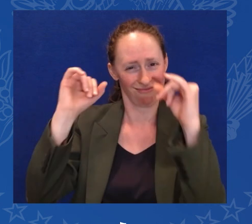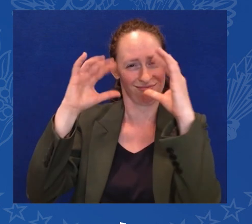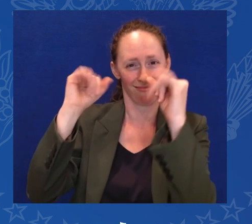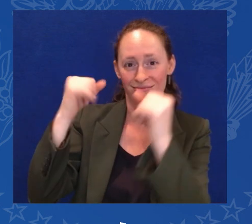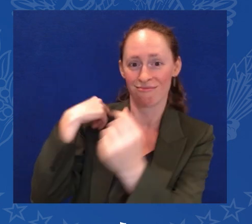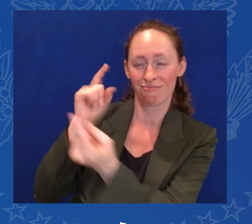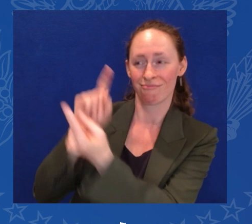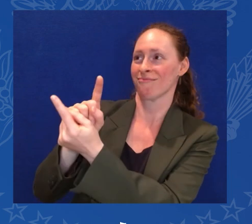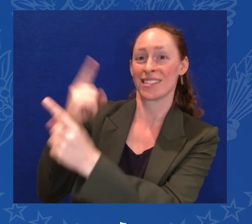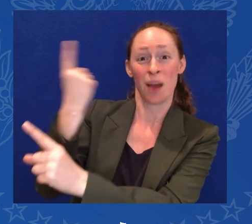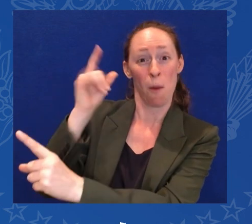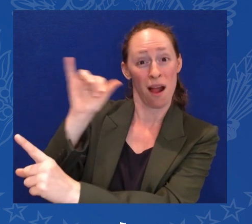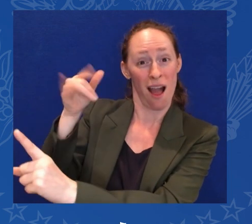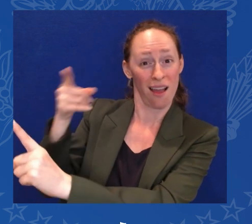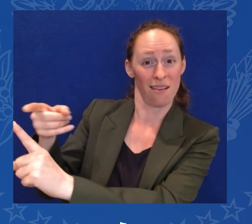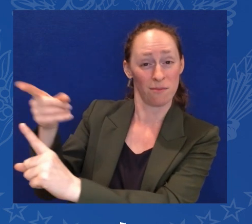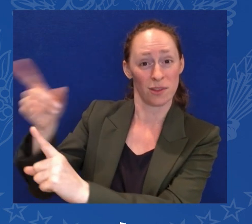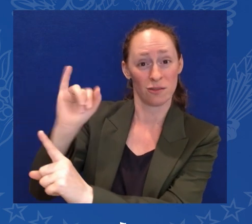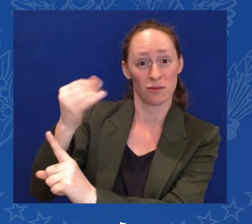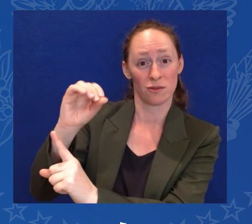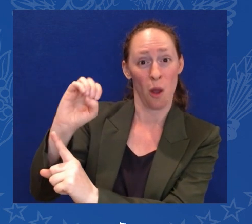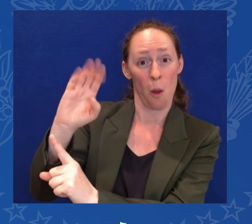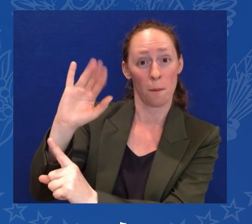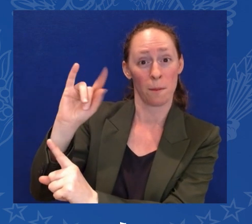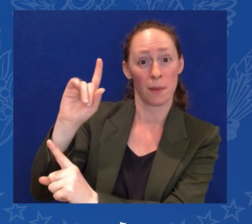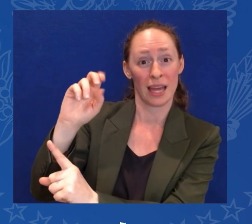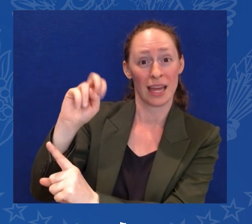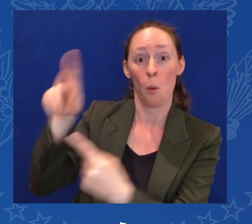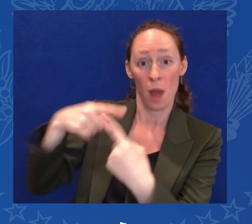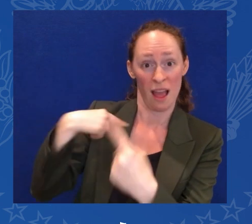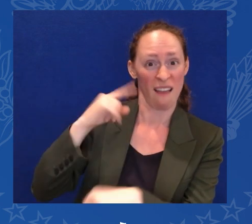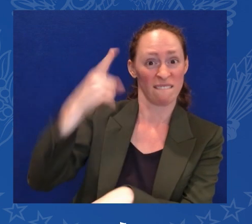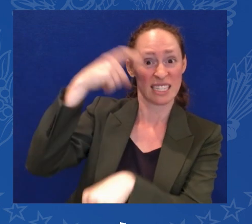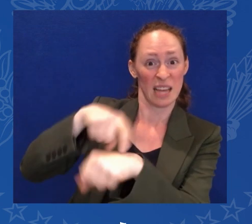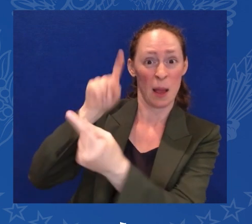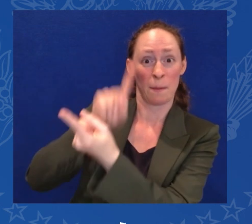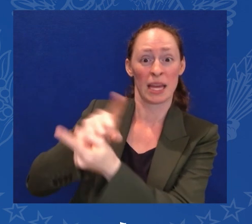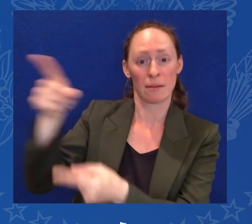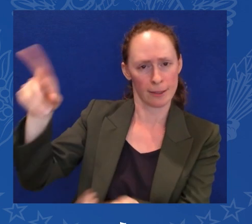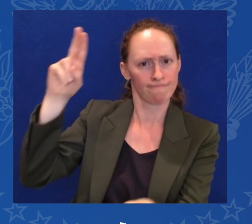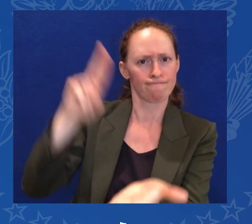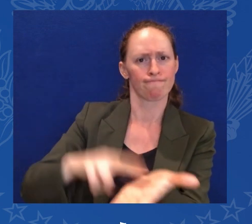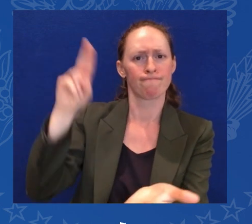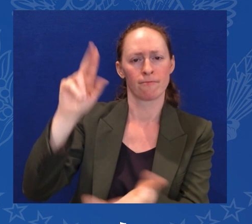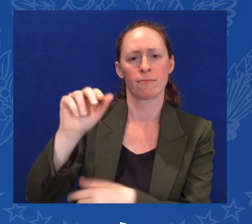He welcomed me into this place of great power. I felt the power of his personal devotion --